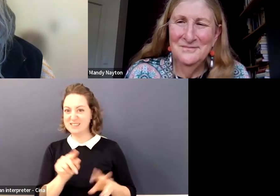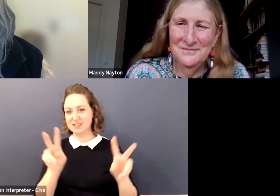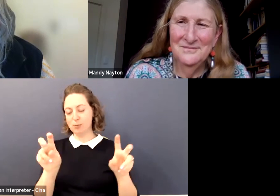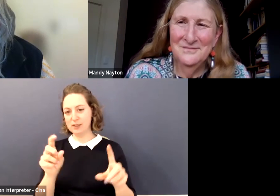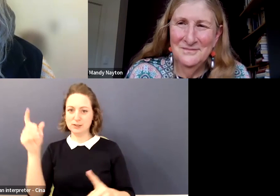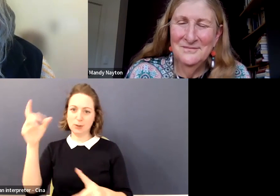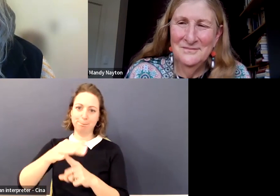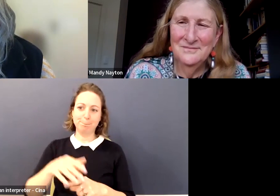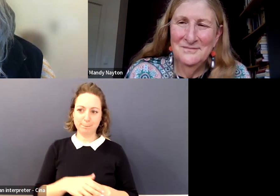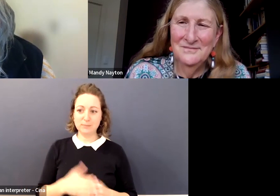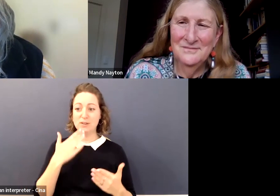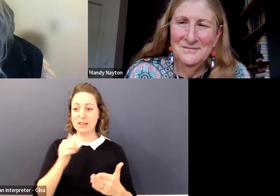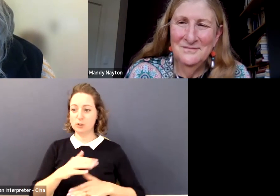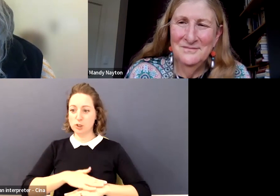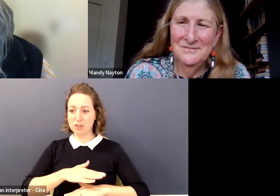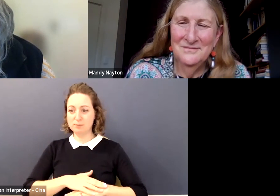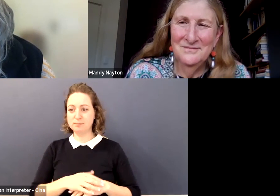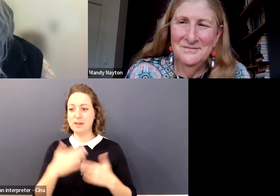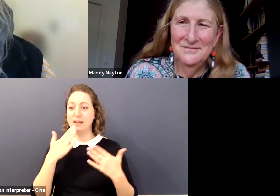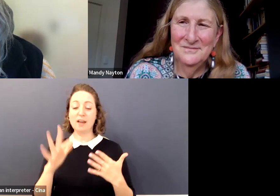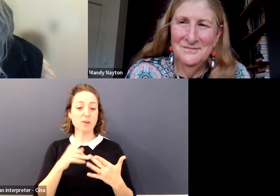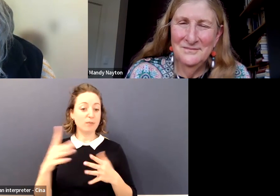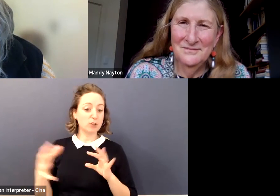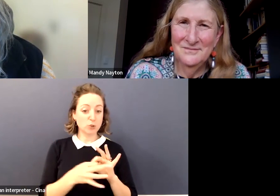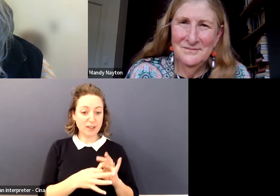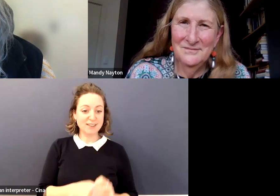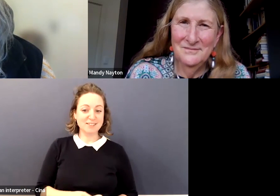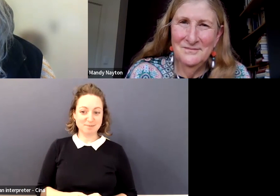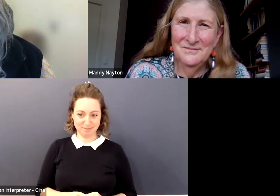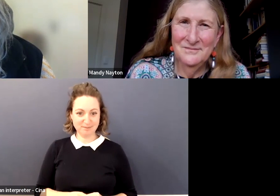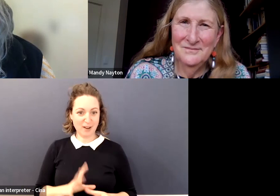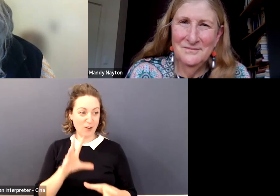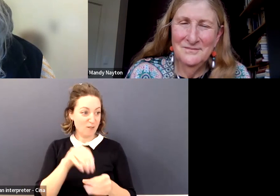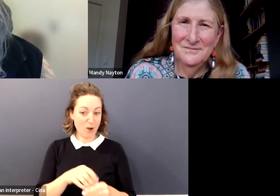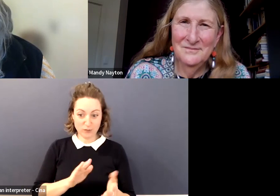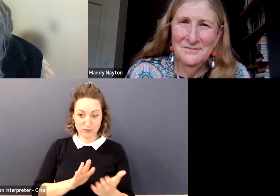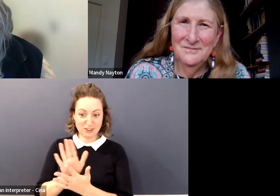us. And thank you for everybody for joining us and for participating in the chat really well and